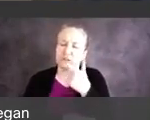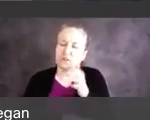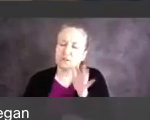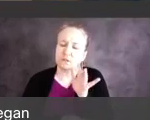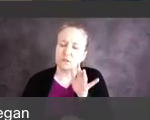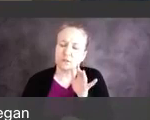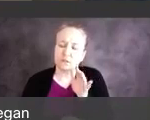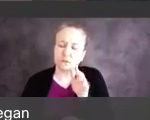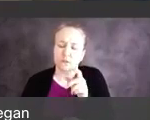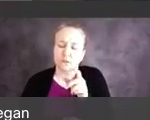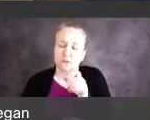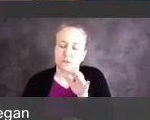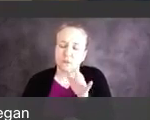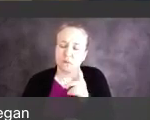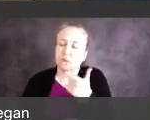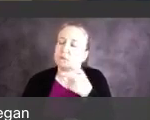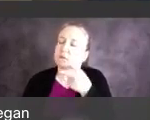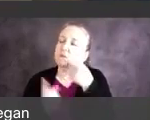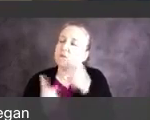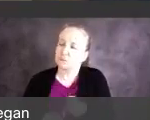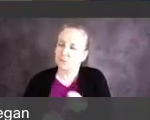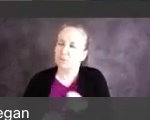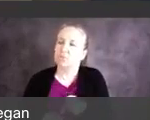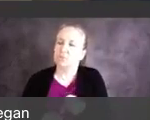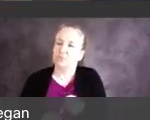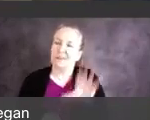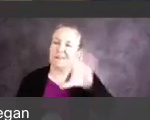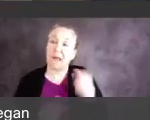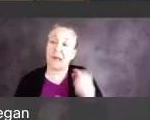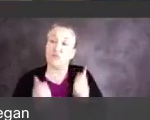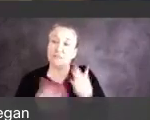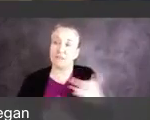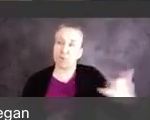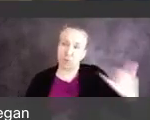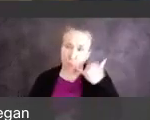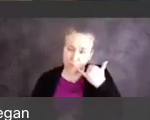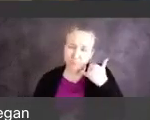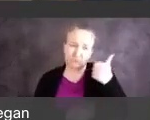I received a call from a County resident who has a family member who